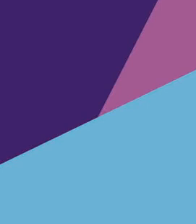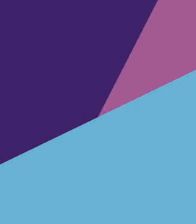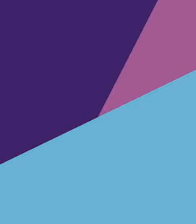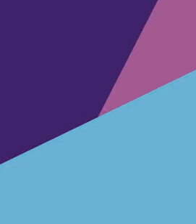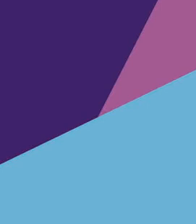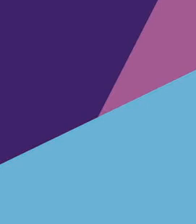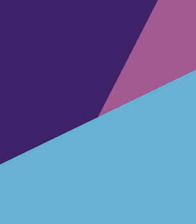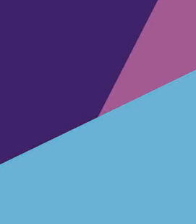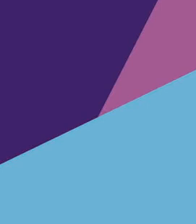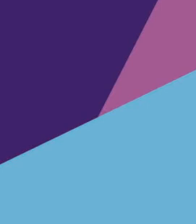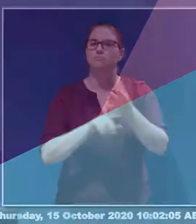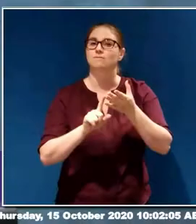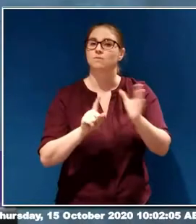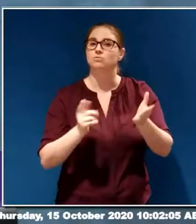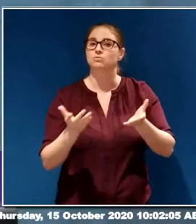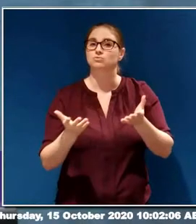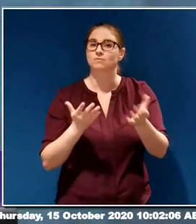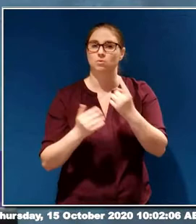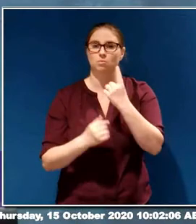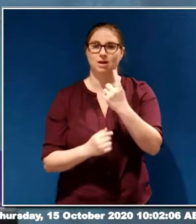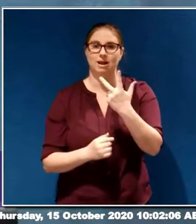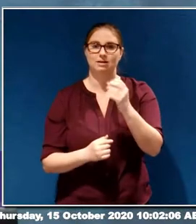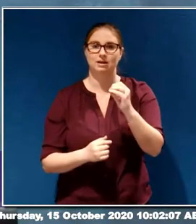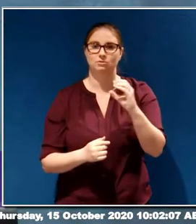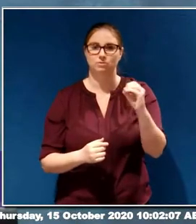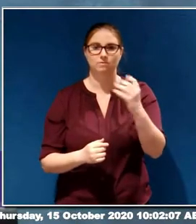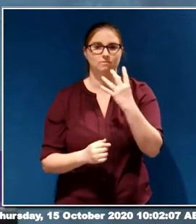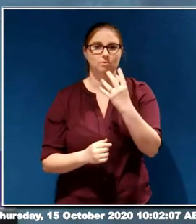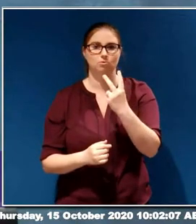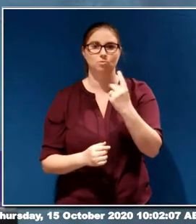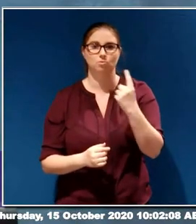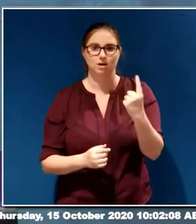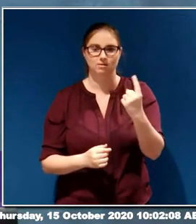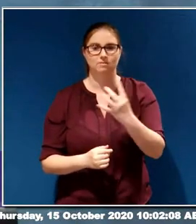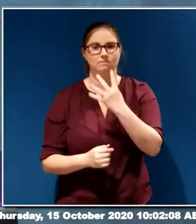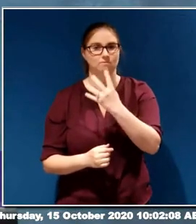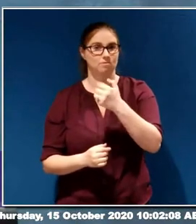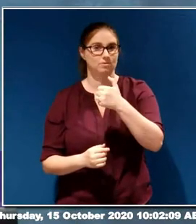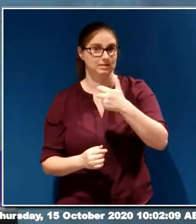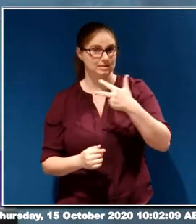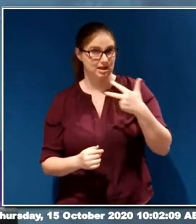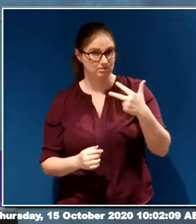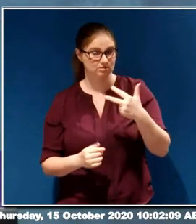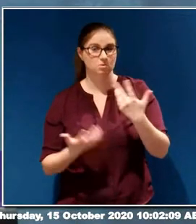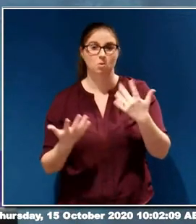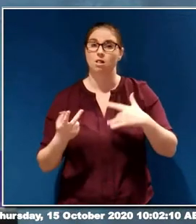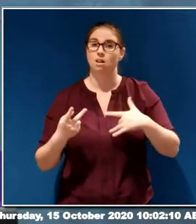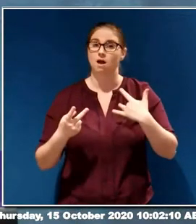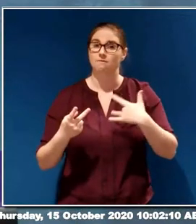on 1800 421 468, Lifeline on 13 11 14